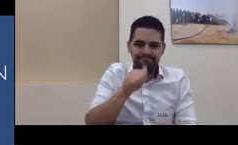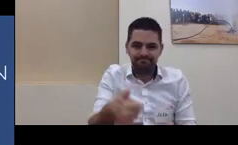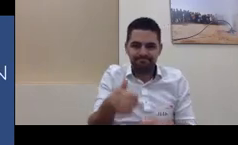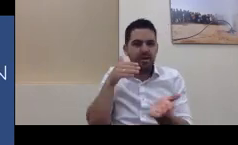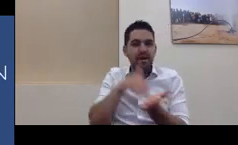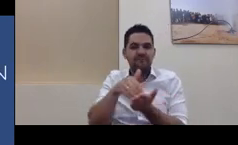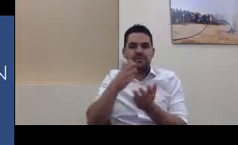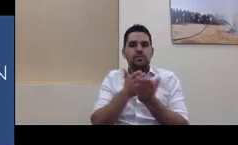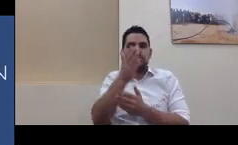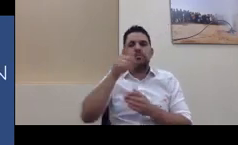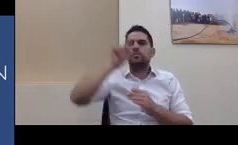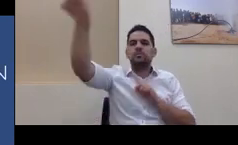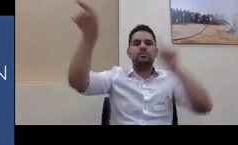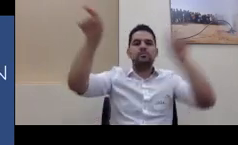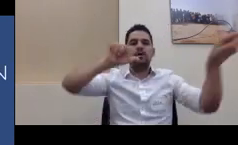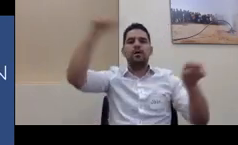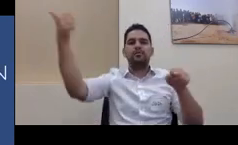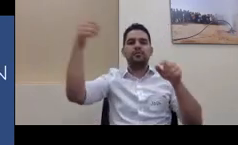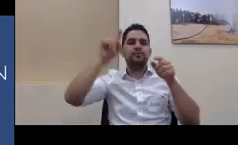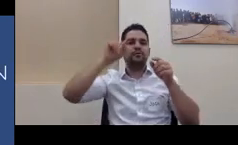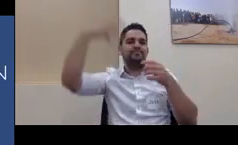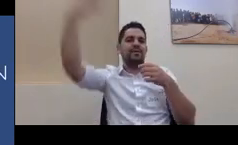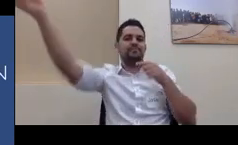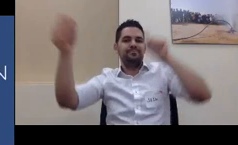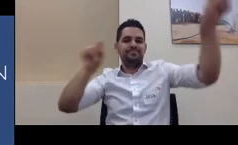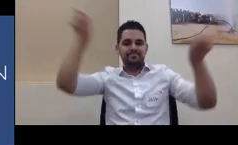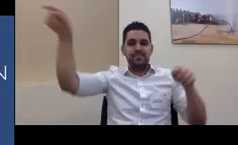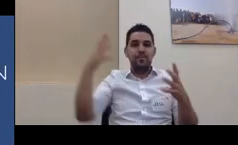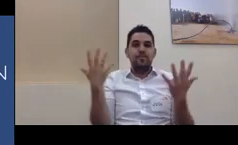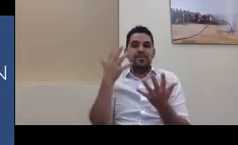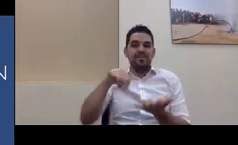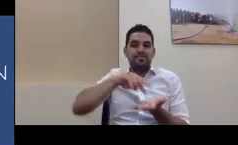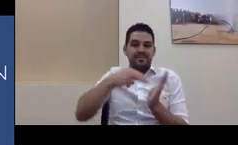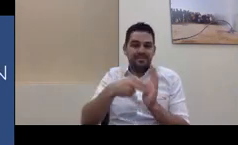and generations passed down, often it's through outside community members.